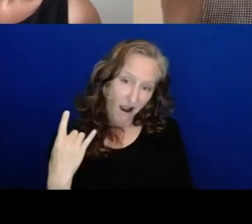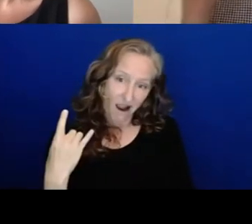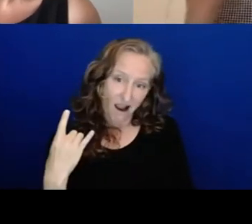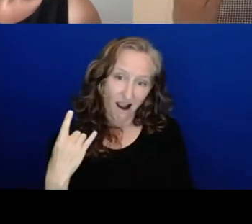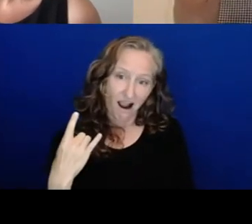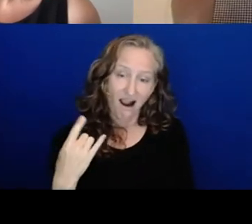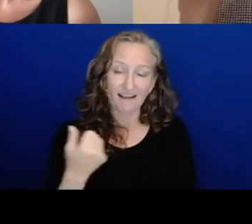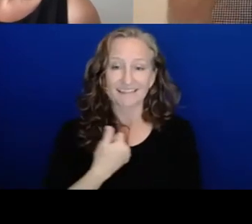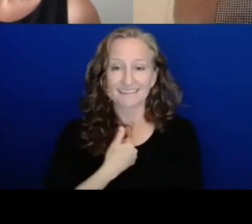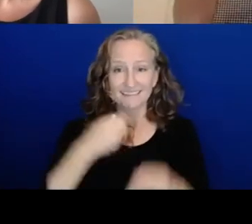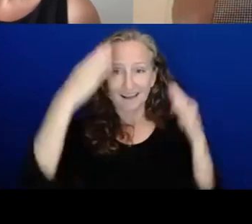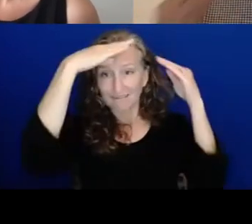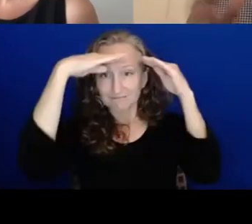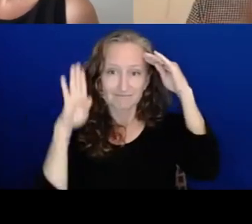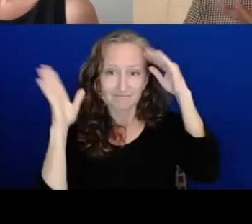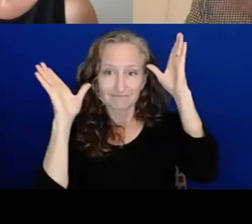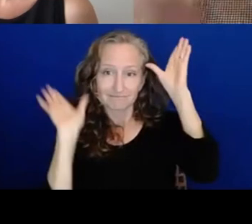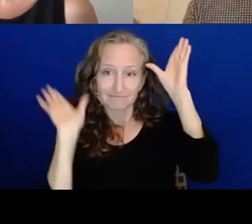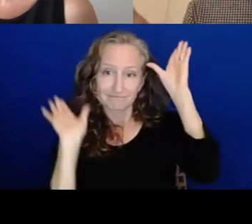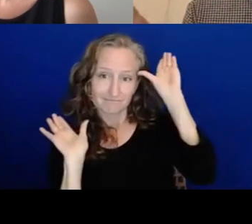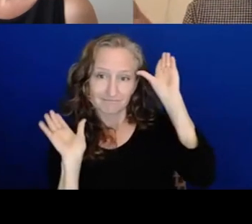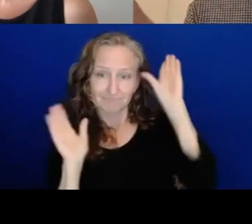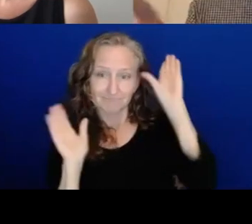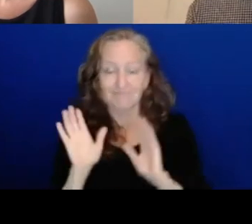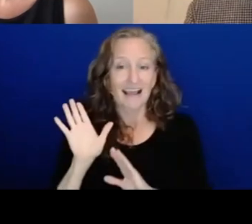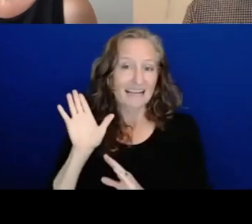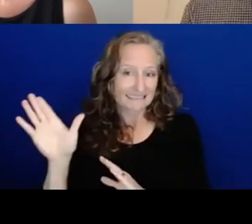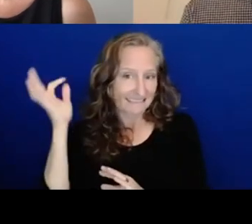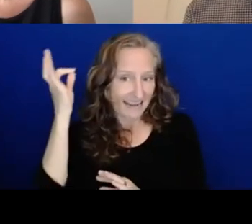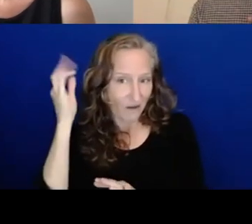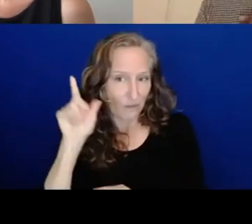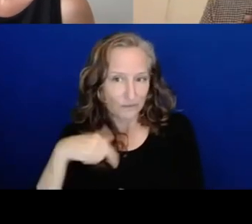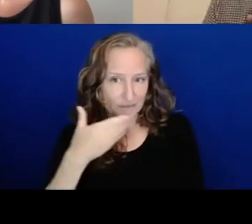uneven haircut. And his looks a lot better.